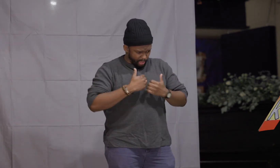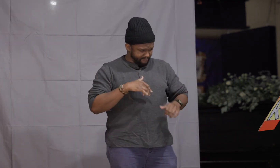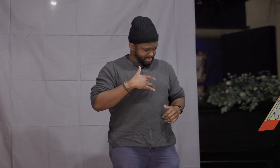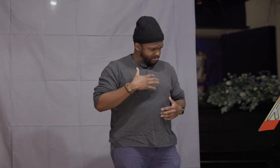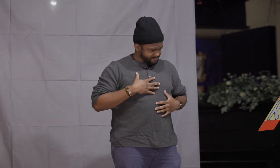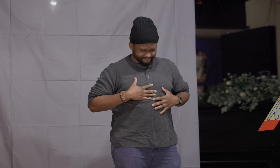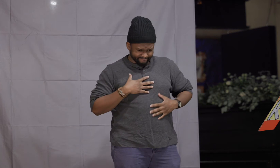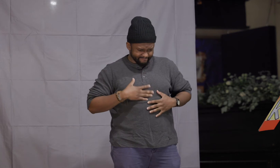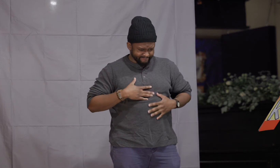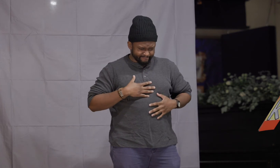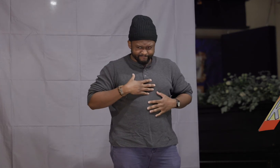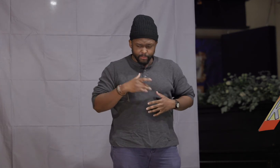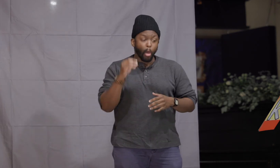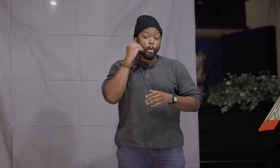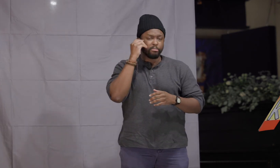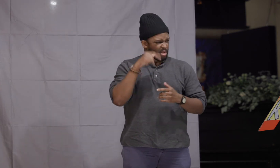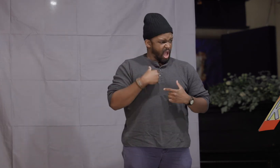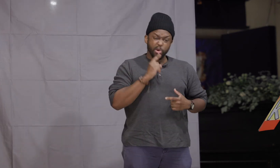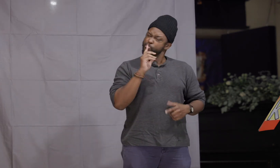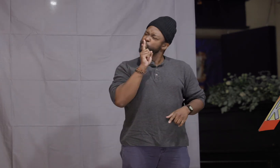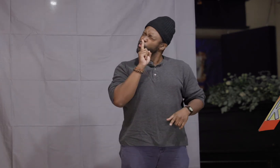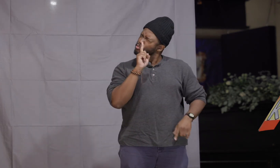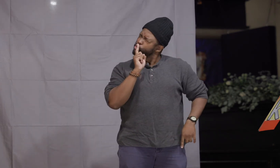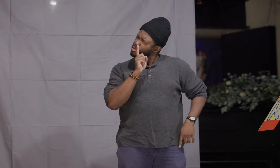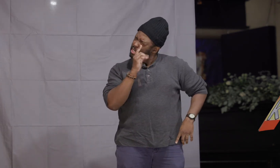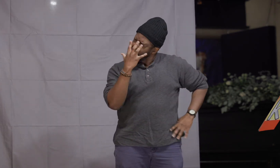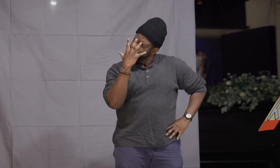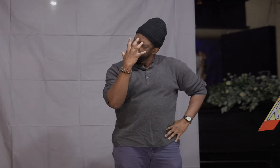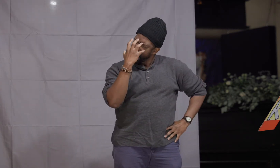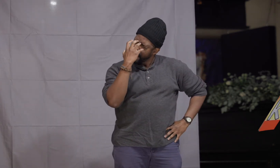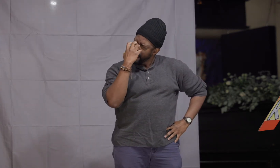But the more I reflected from what I saw on those tours, the angrier I became.